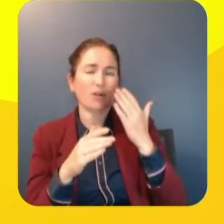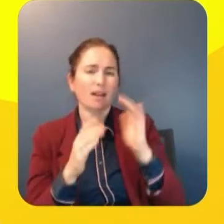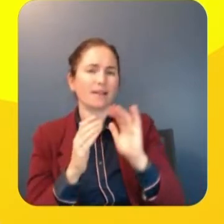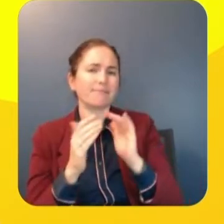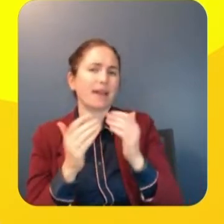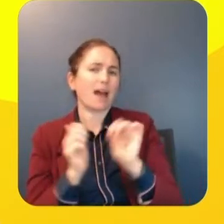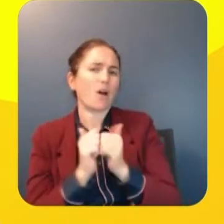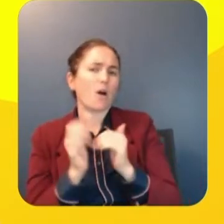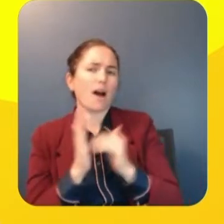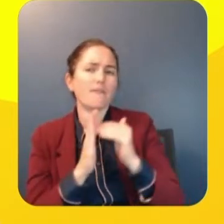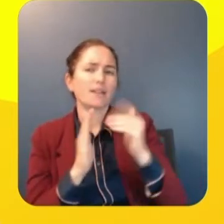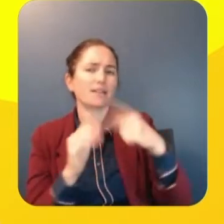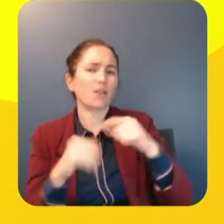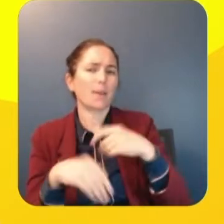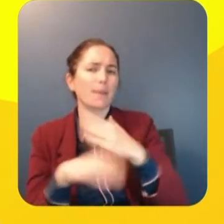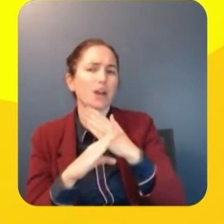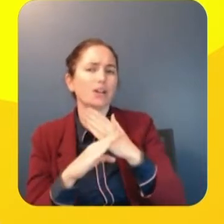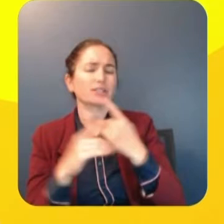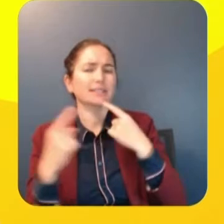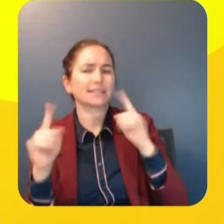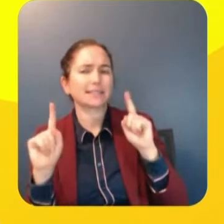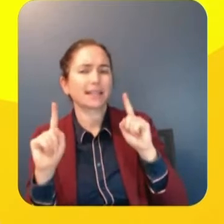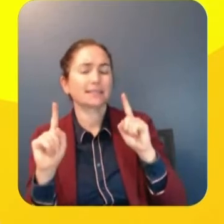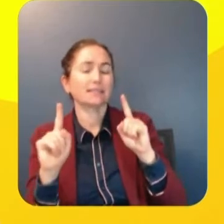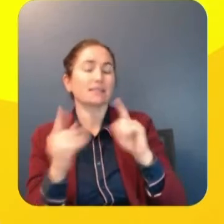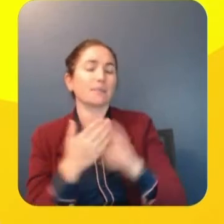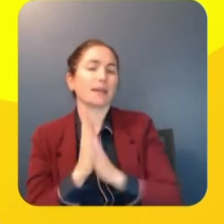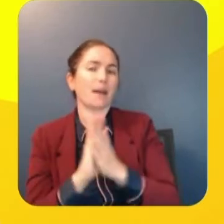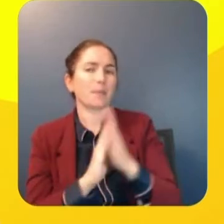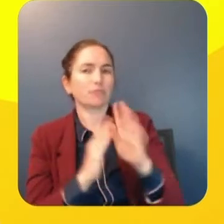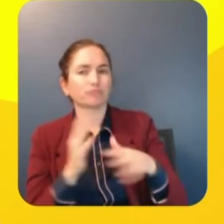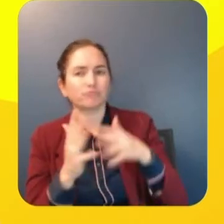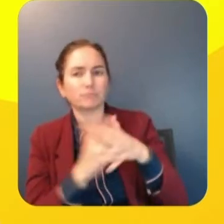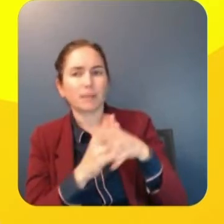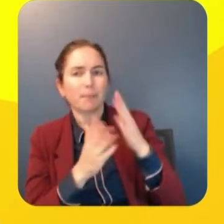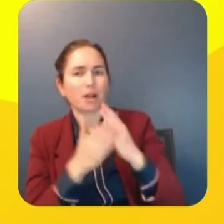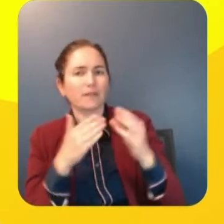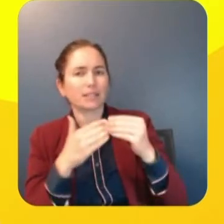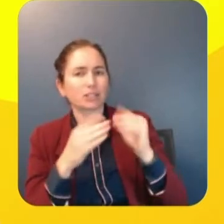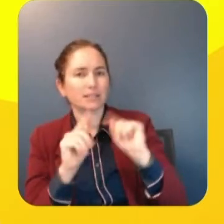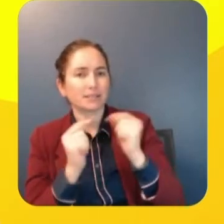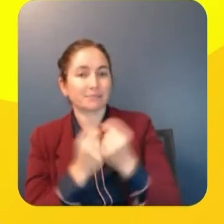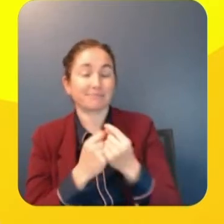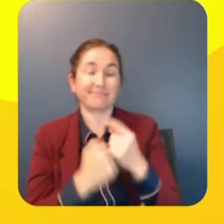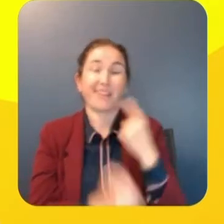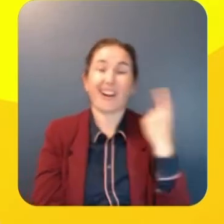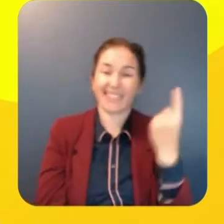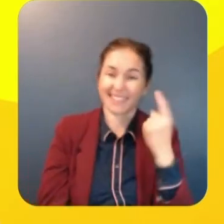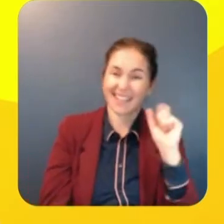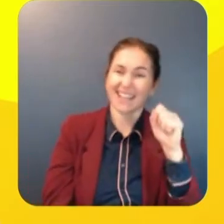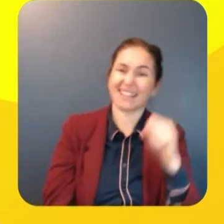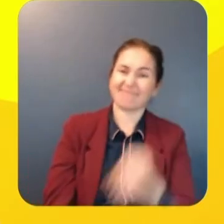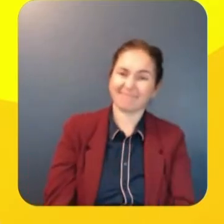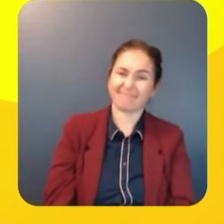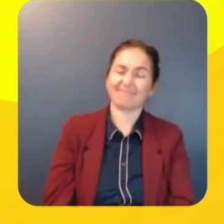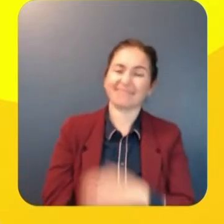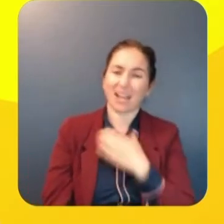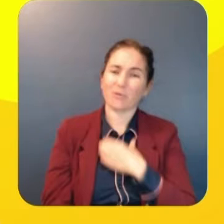an integrated part of a leadership team? All the time. I mean, I wish that more institutions were like SNAP